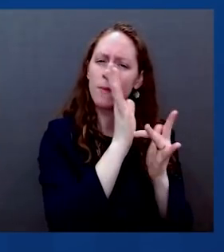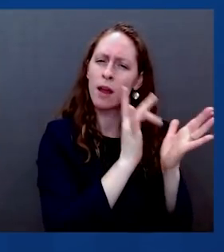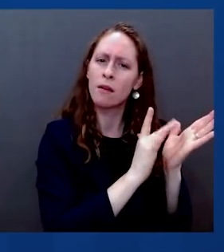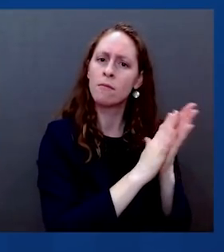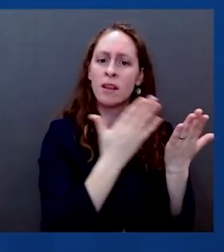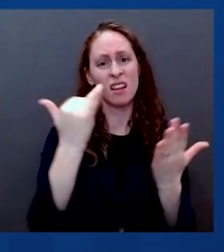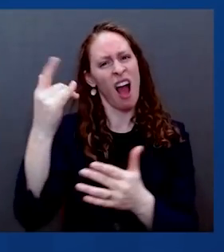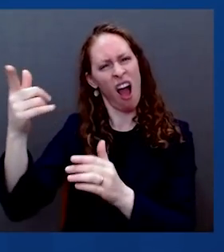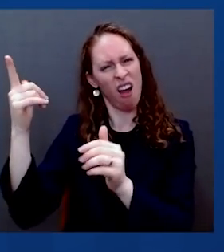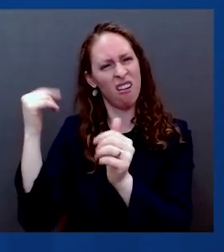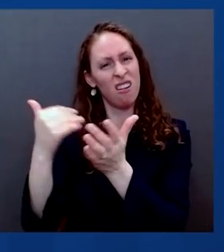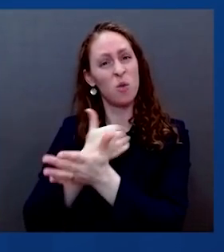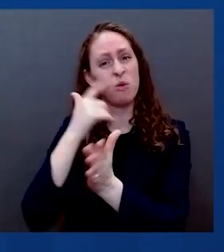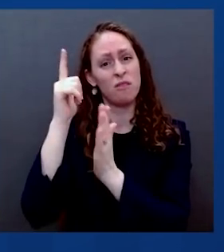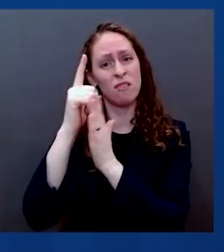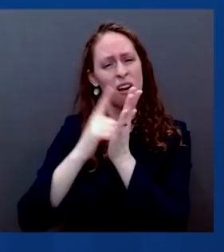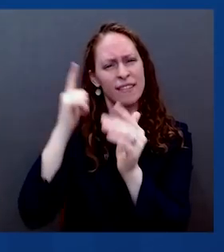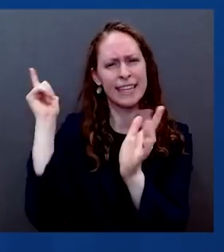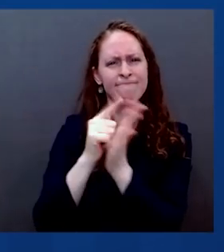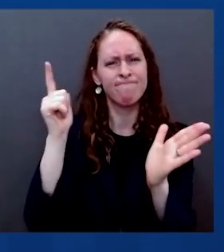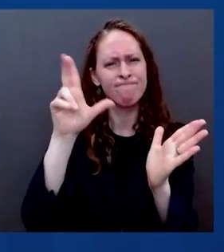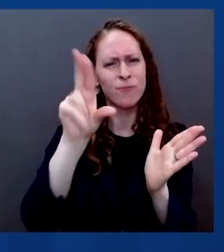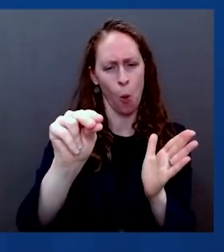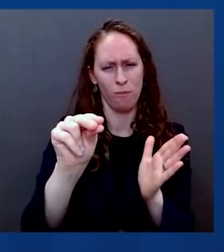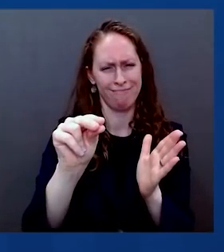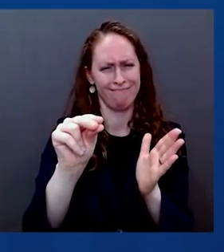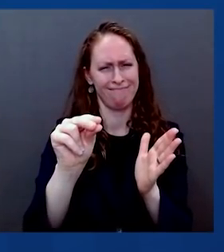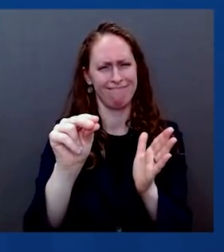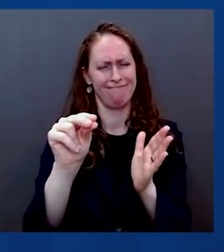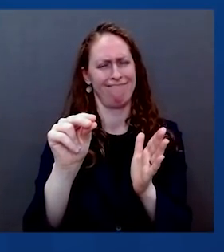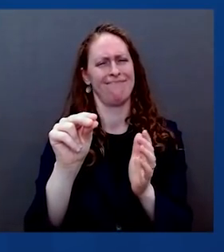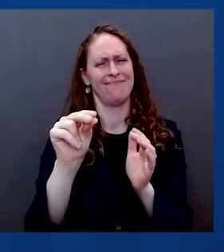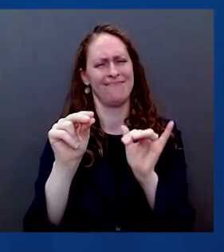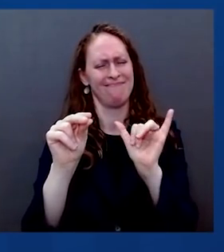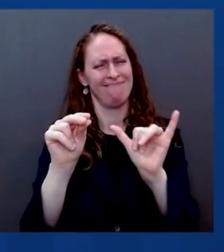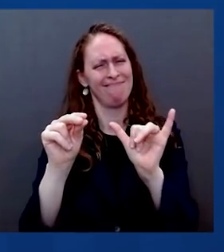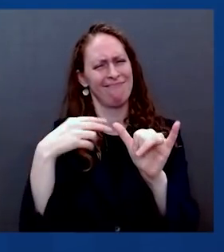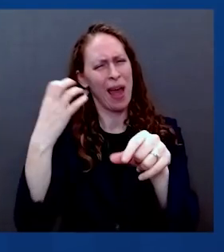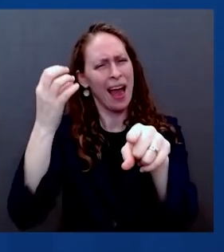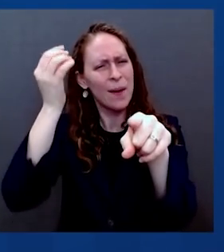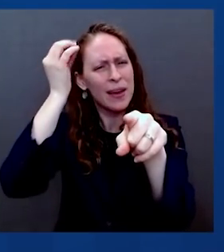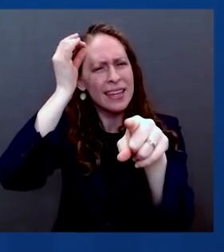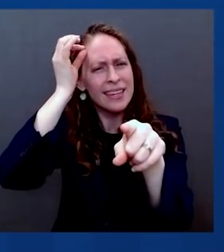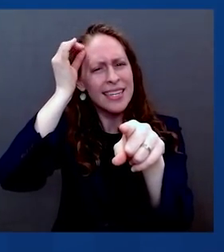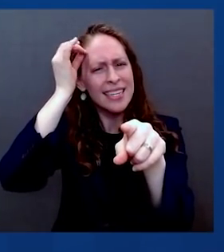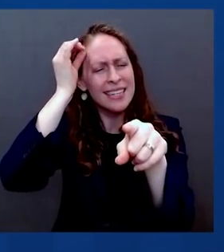and now '22, going into that election -- it makes it illegal to bring your neighbors,